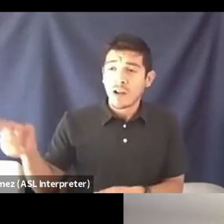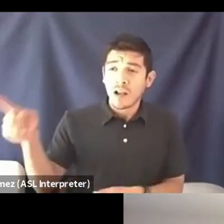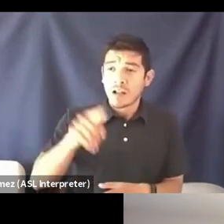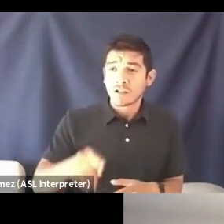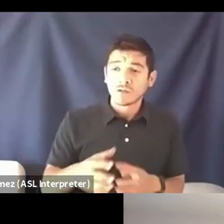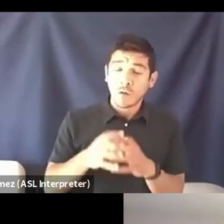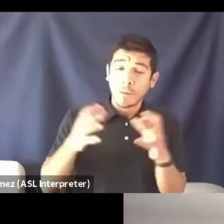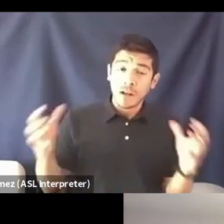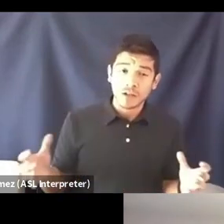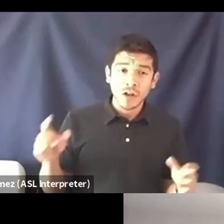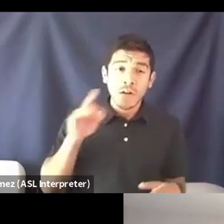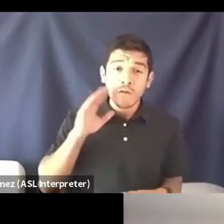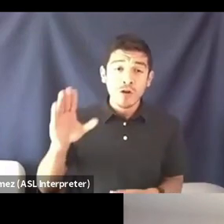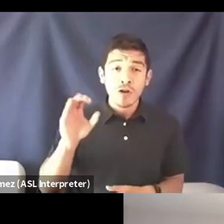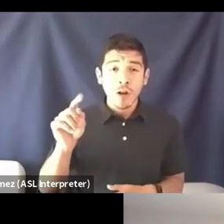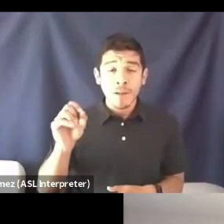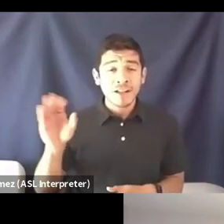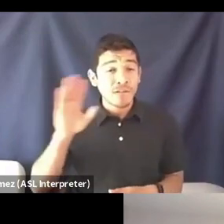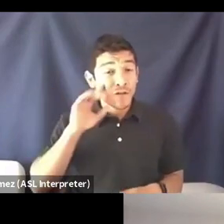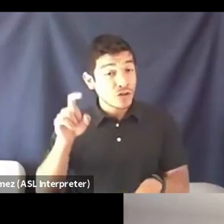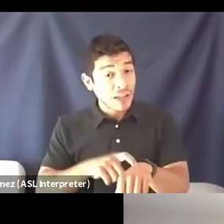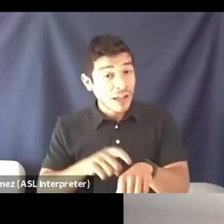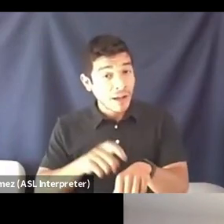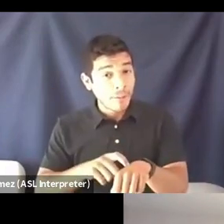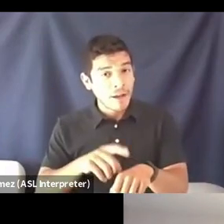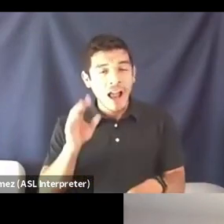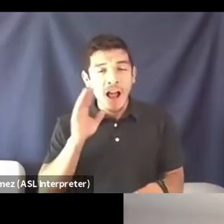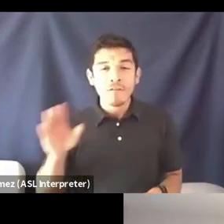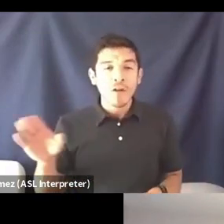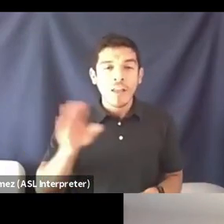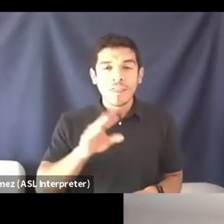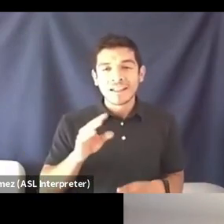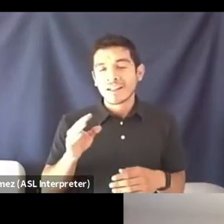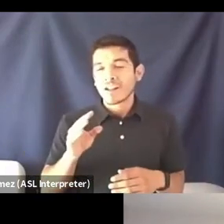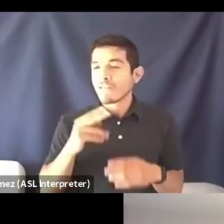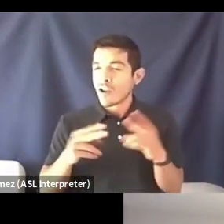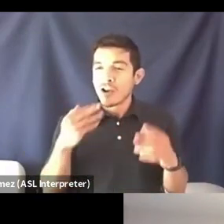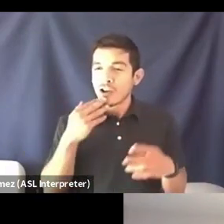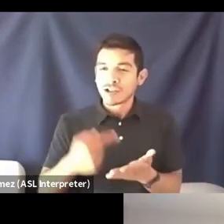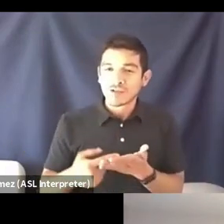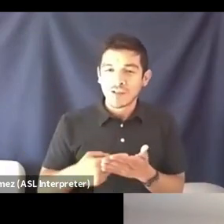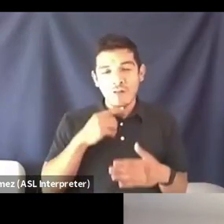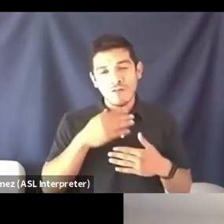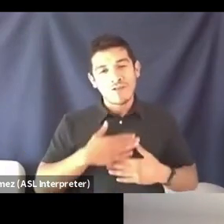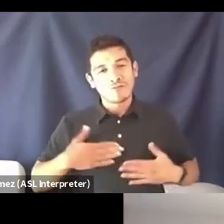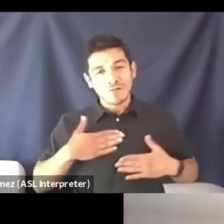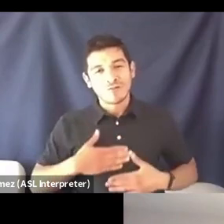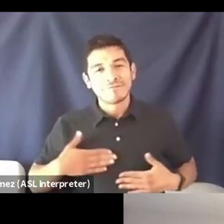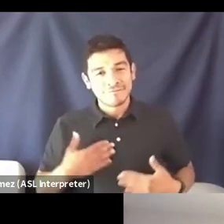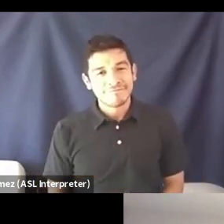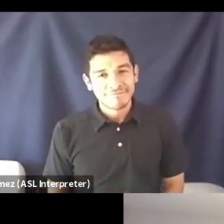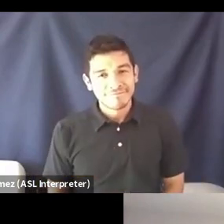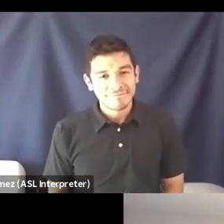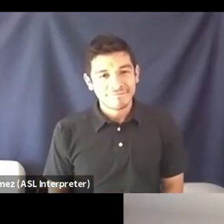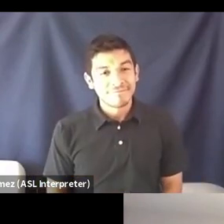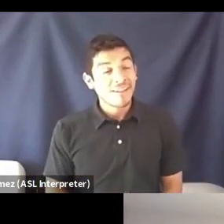for your comments and for your time and for this robust discussion. I really enjoyed it. Thank you so much, Rebecca.